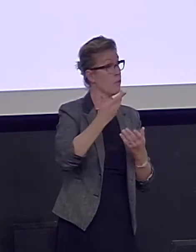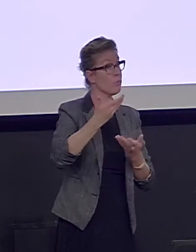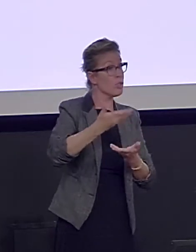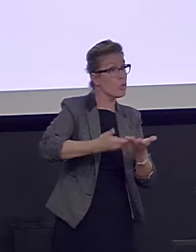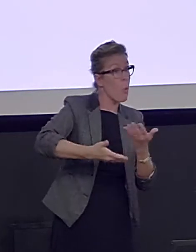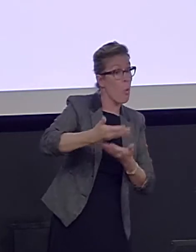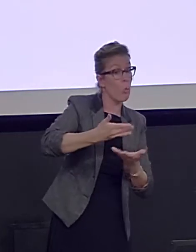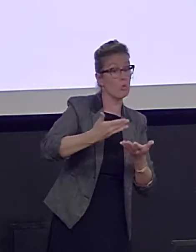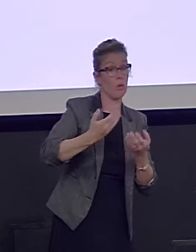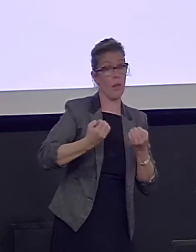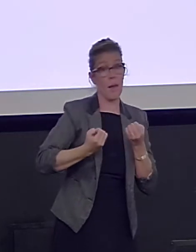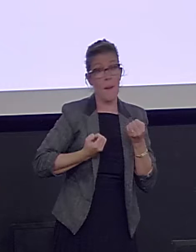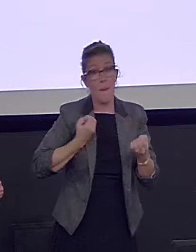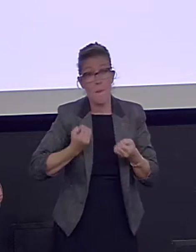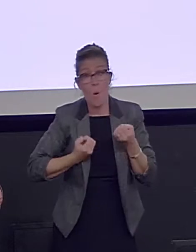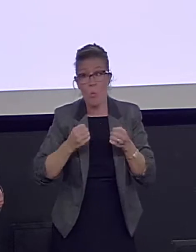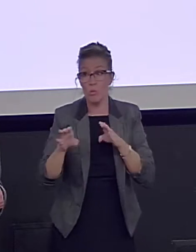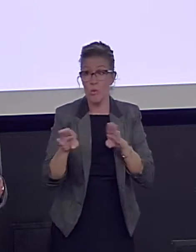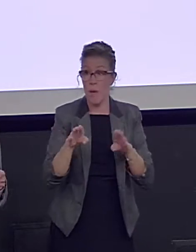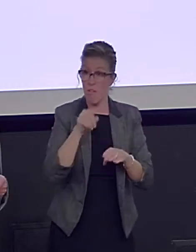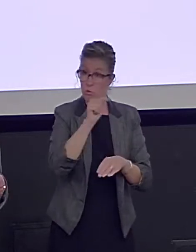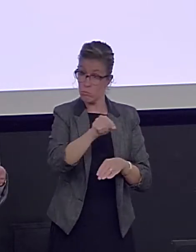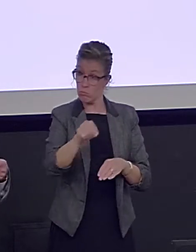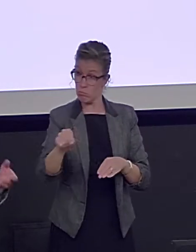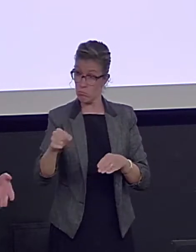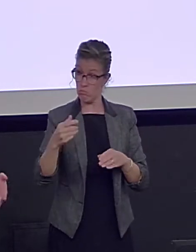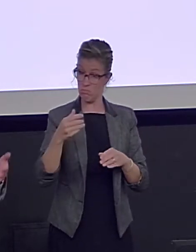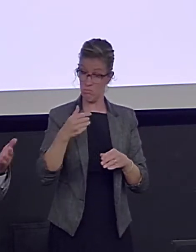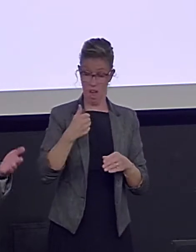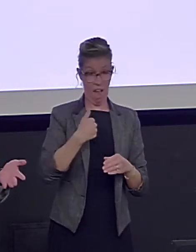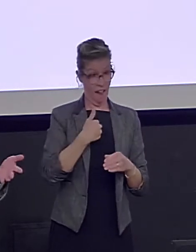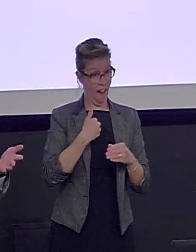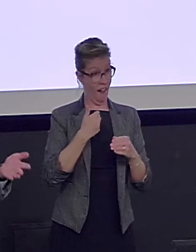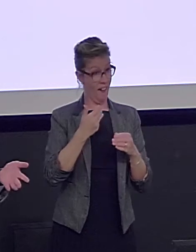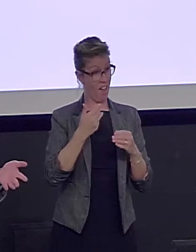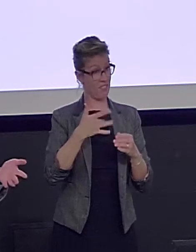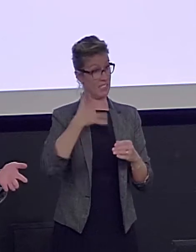social/emotional behaviors have similar sensitive periods